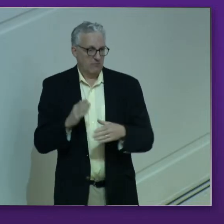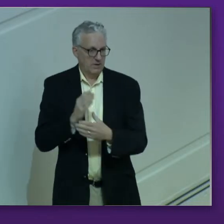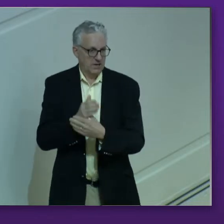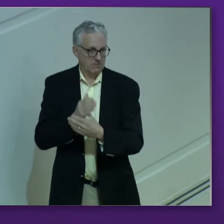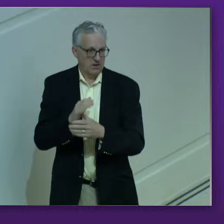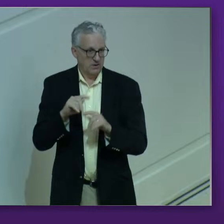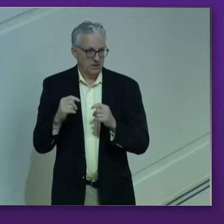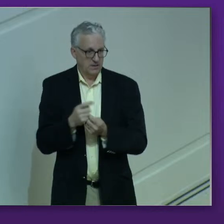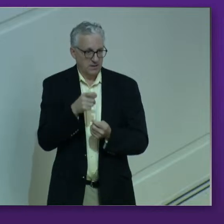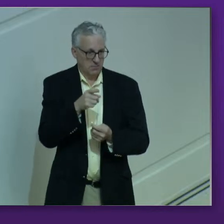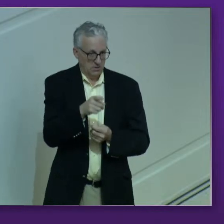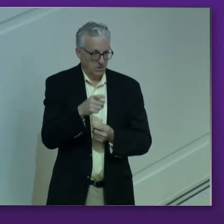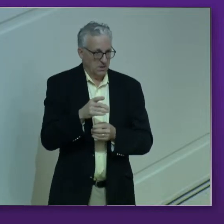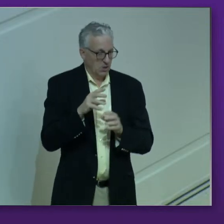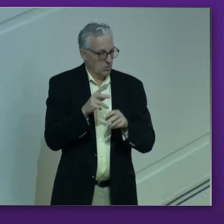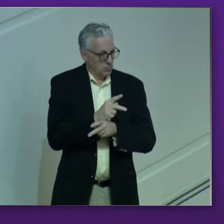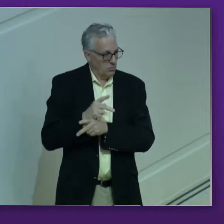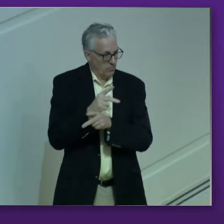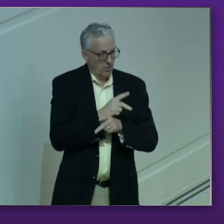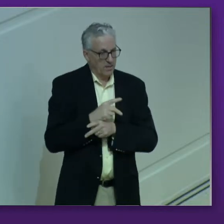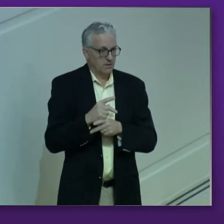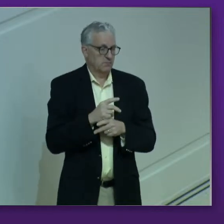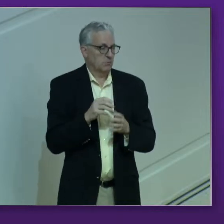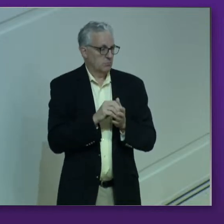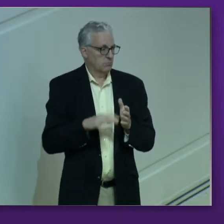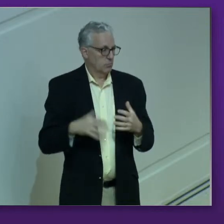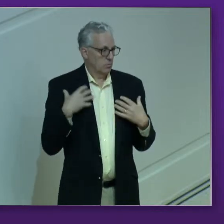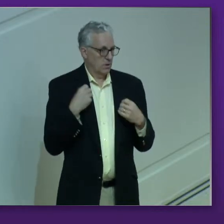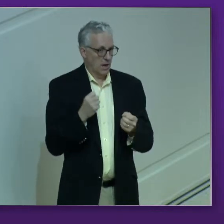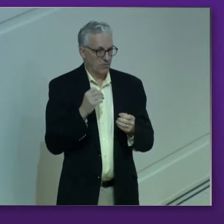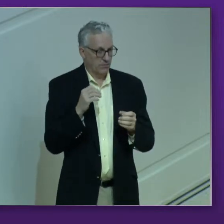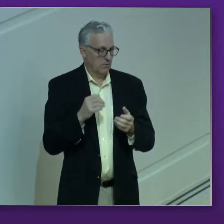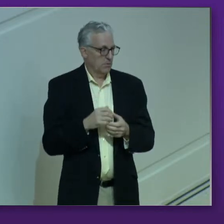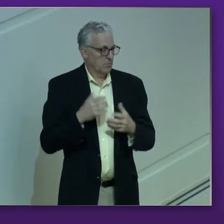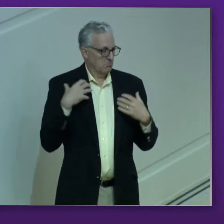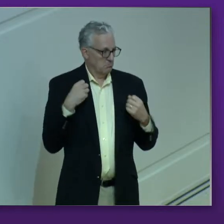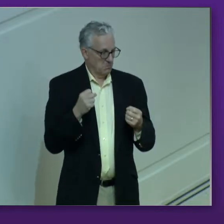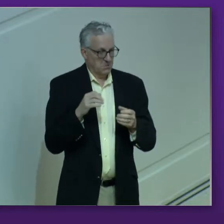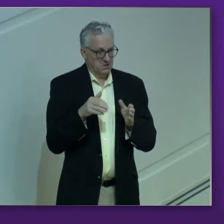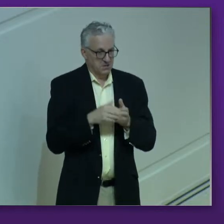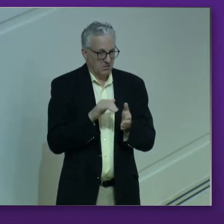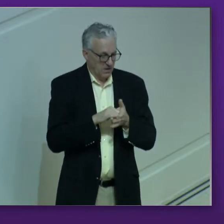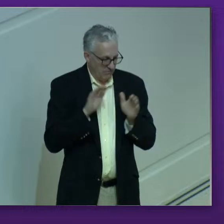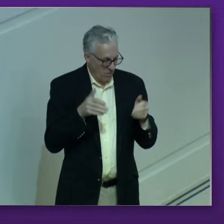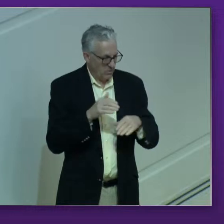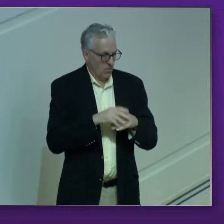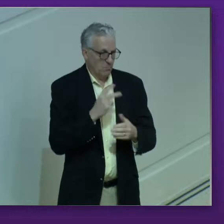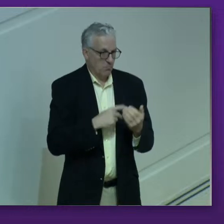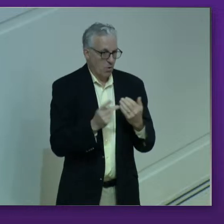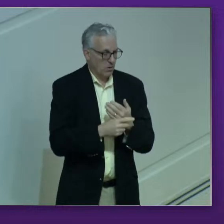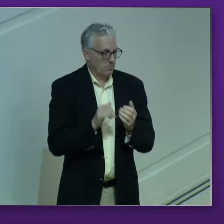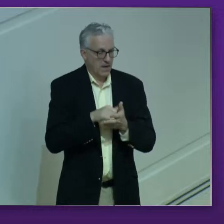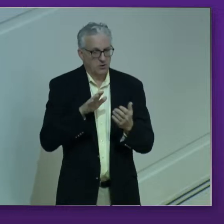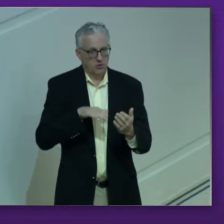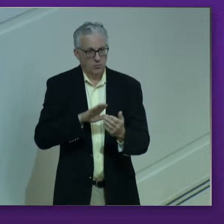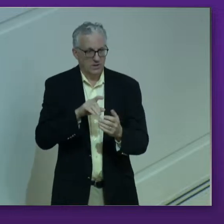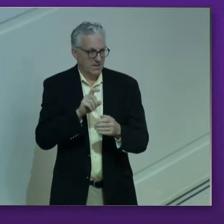PRESIDENTIAL ADVISORY COMMITTEE ON EQUITY AND INCLUSION ALSO KNOWN AS. [LISTING NAMES] AND CO-CHAIR IS